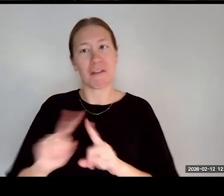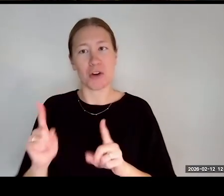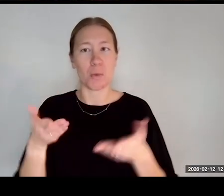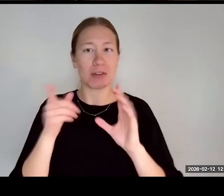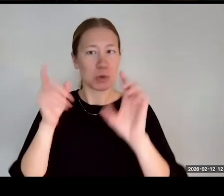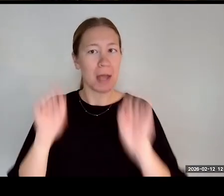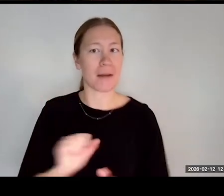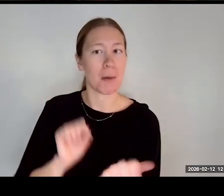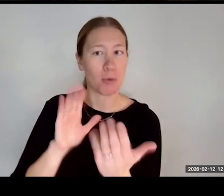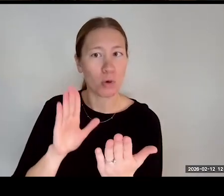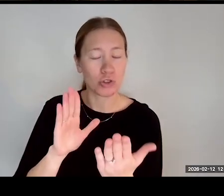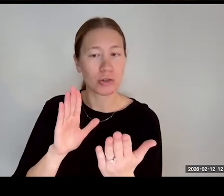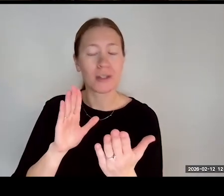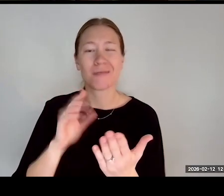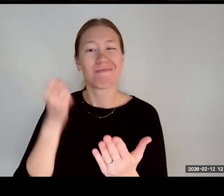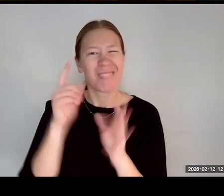but the important thing is don't use color alone.